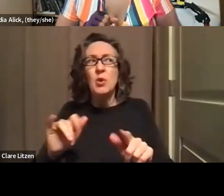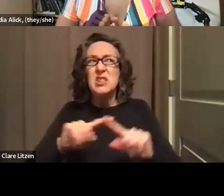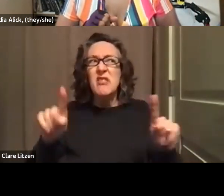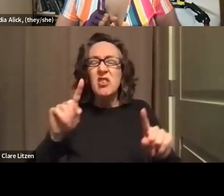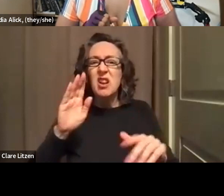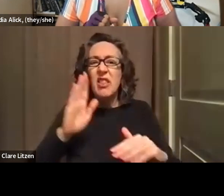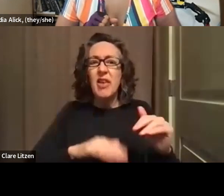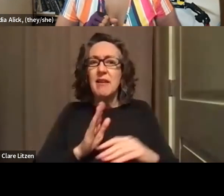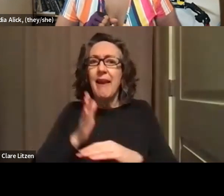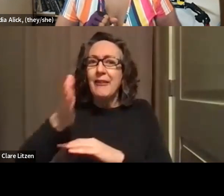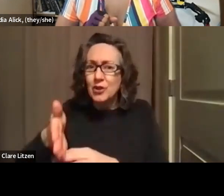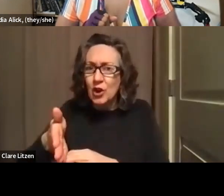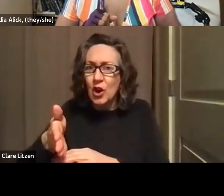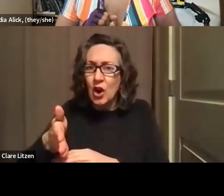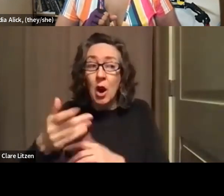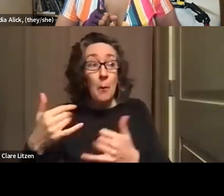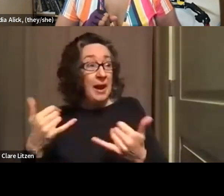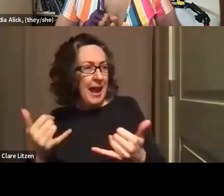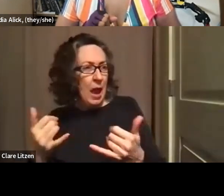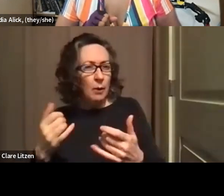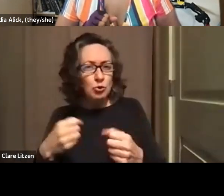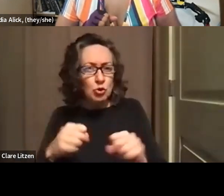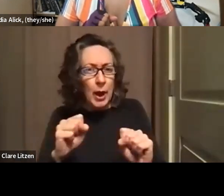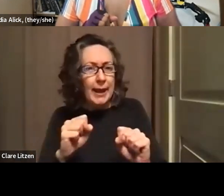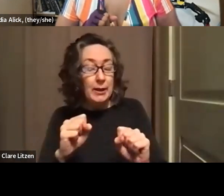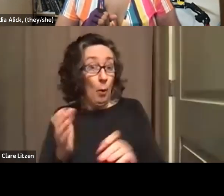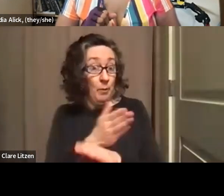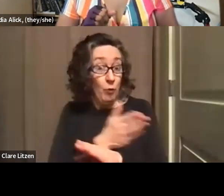When I was trying to get accommodations made and I was trying to enter the field enter